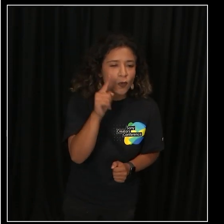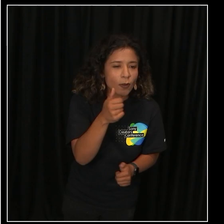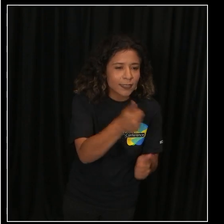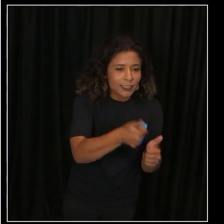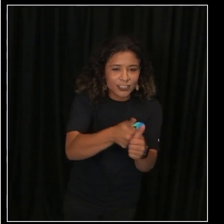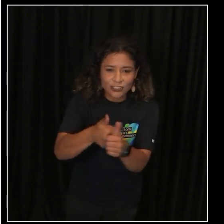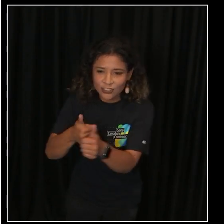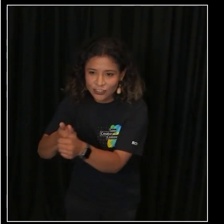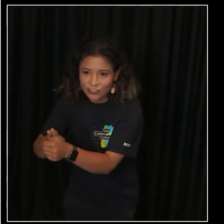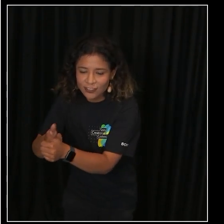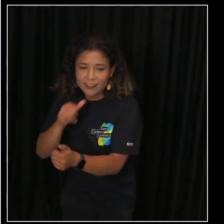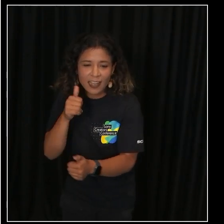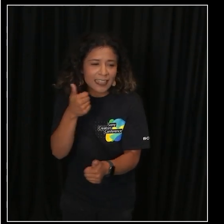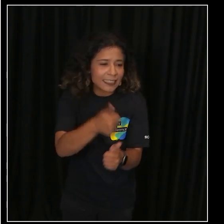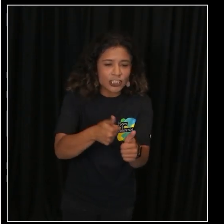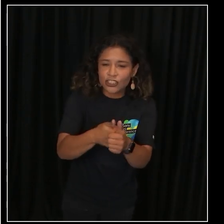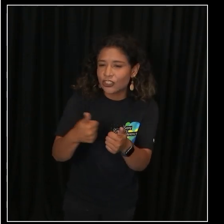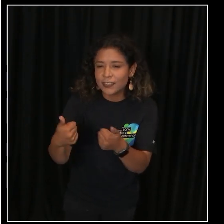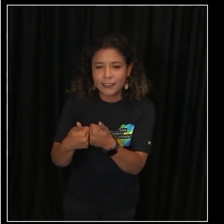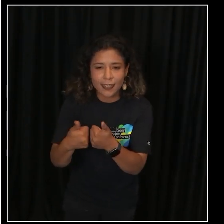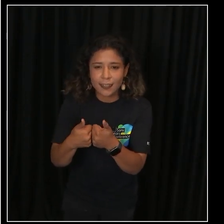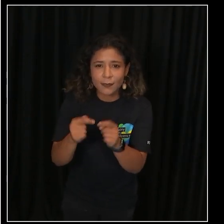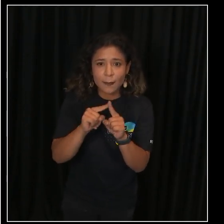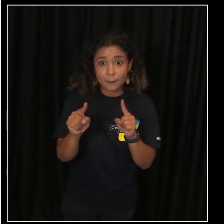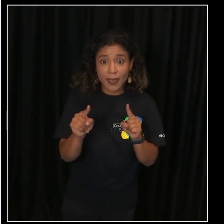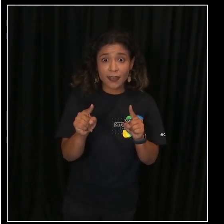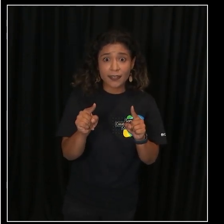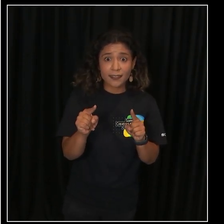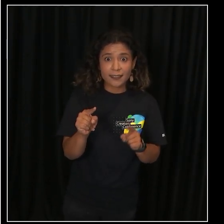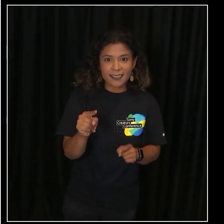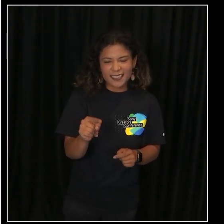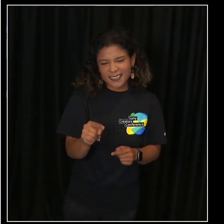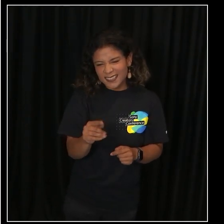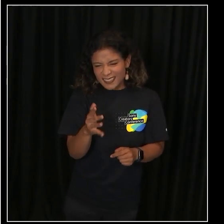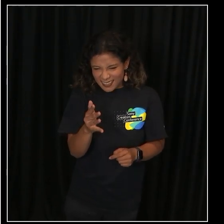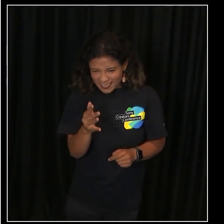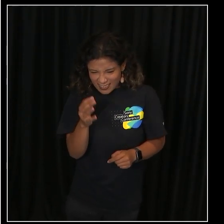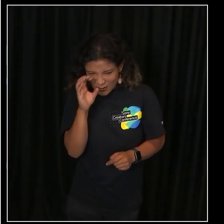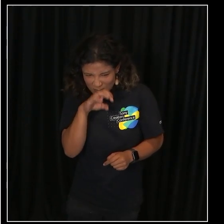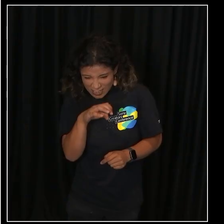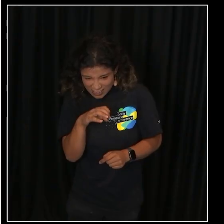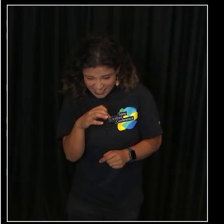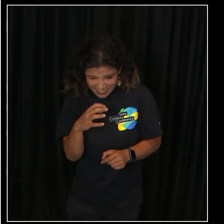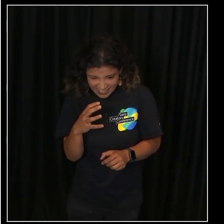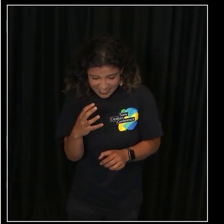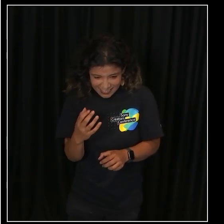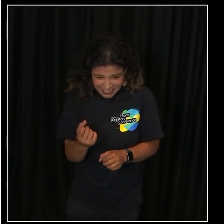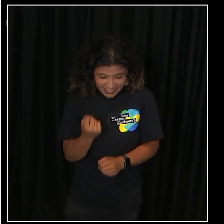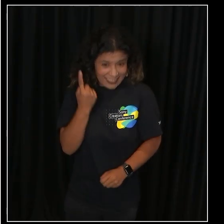And I completely admit that it's quite fiddly to implement and get right. But if it does work for your game,